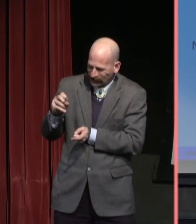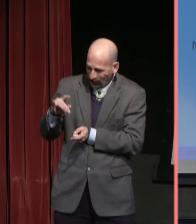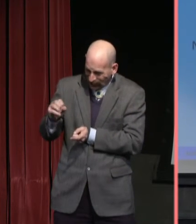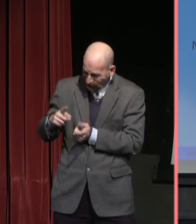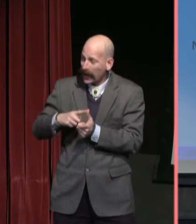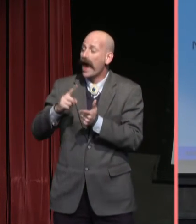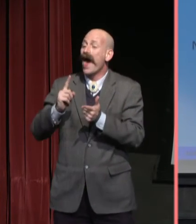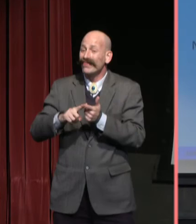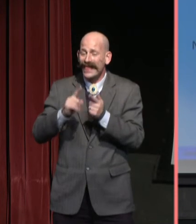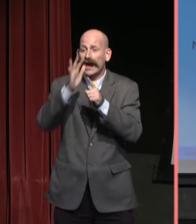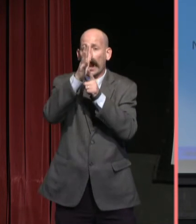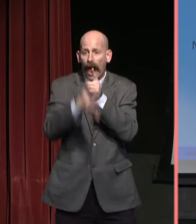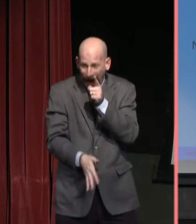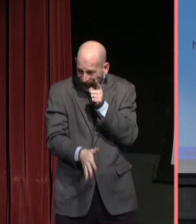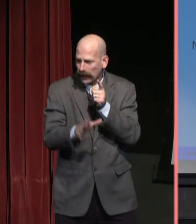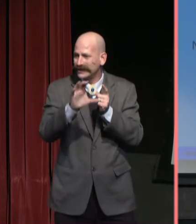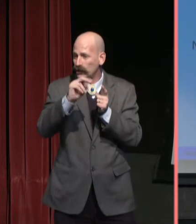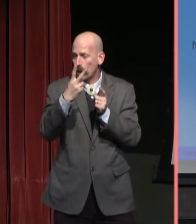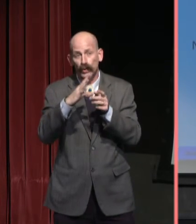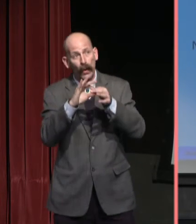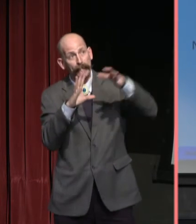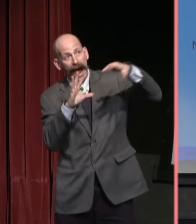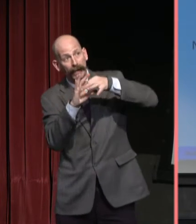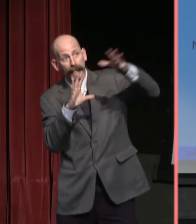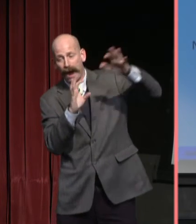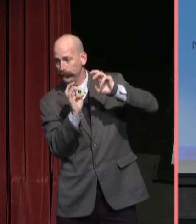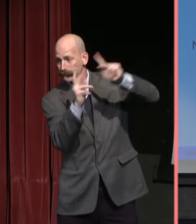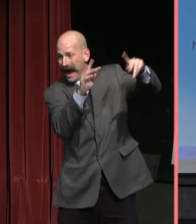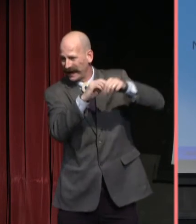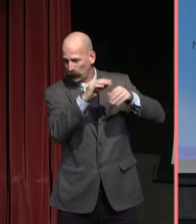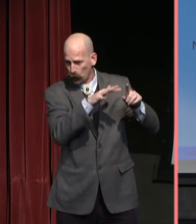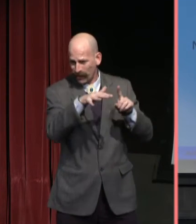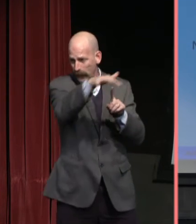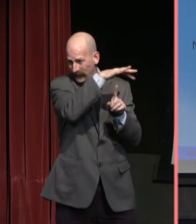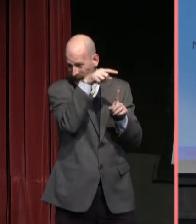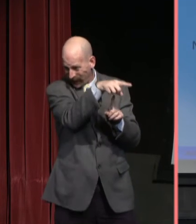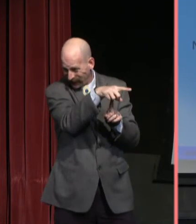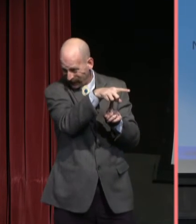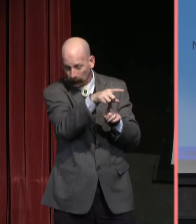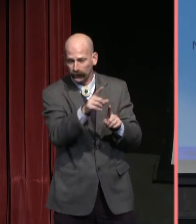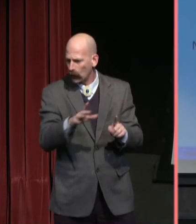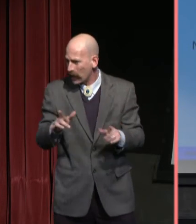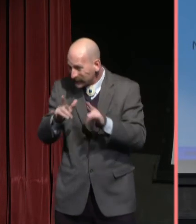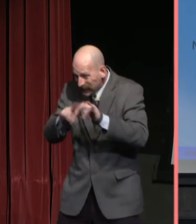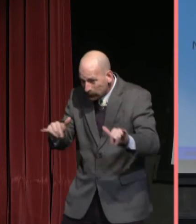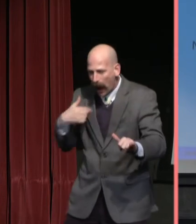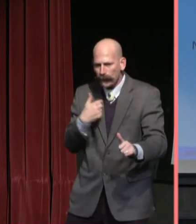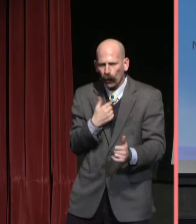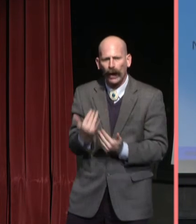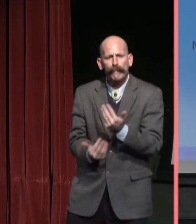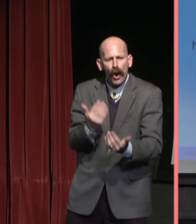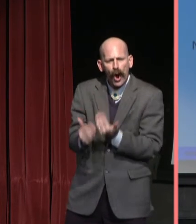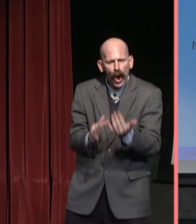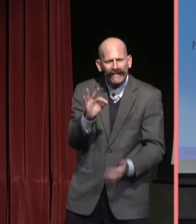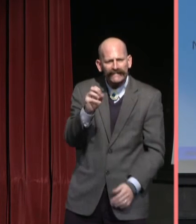and it gives CO2 back off into the atmosphere. At the same time, we're burning fossil fuels, which puts CO2 into the atmosphere.